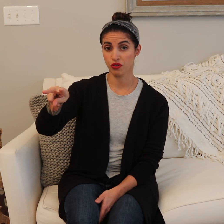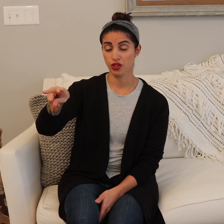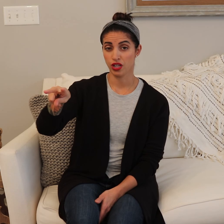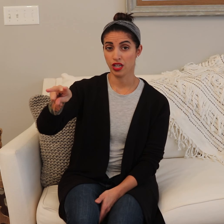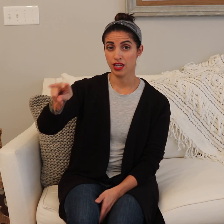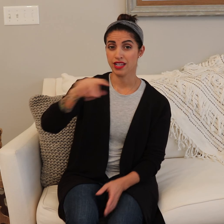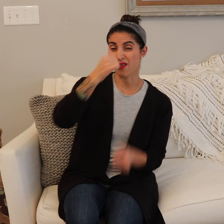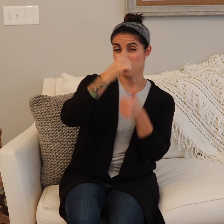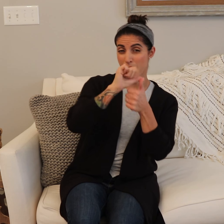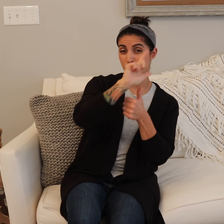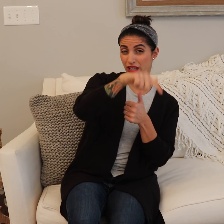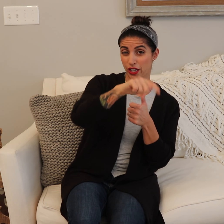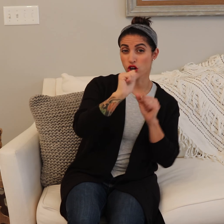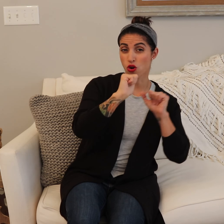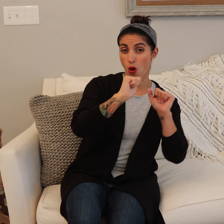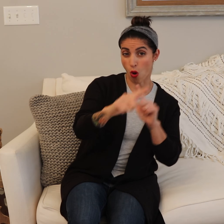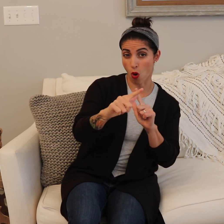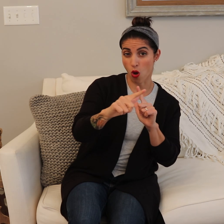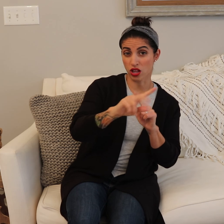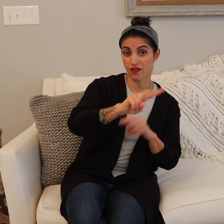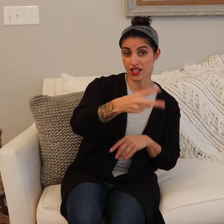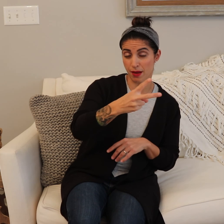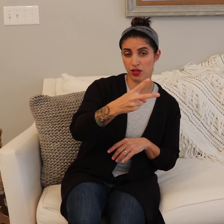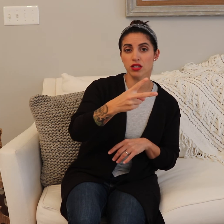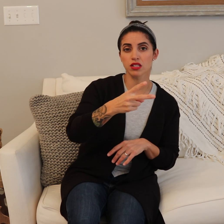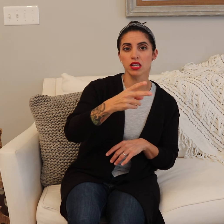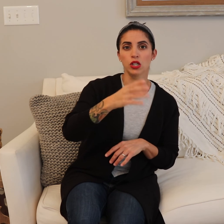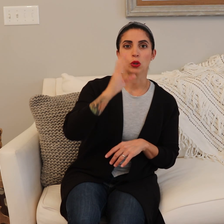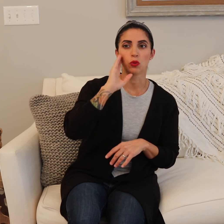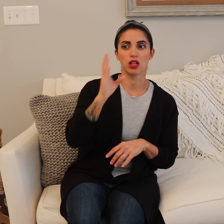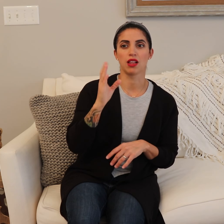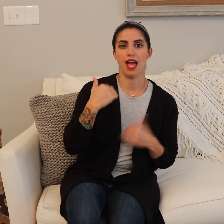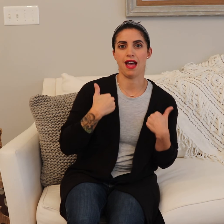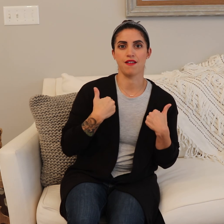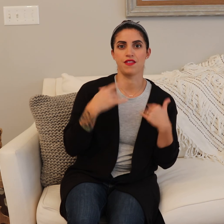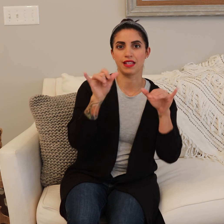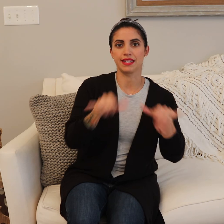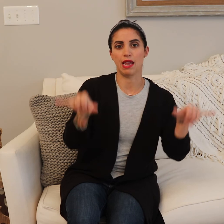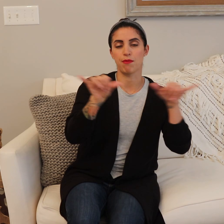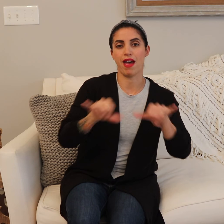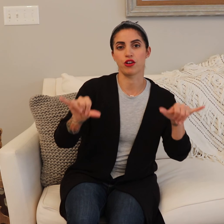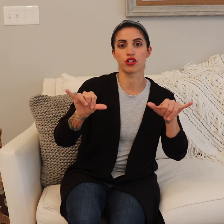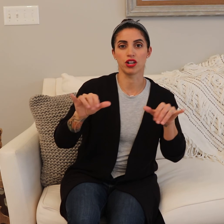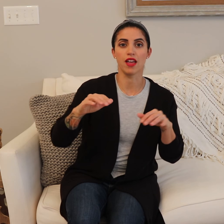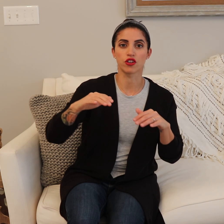Now remember, later all of the doubles will have that same pattern and they're